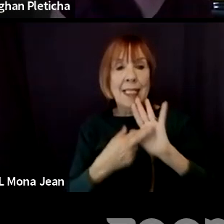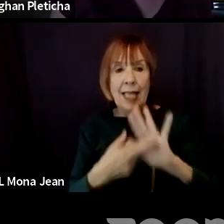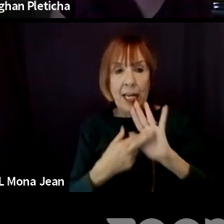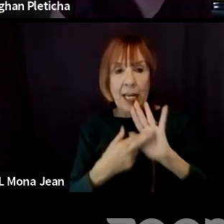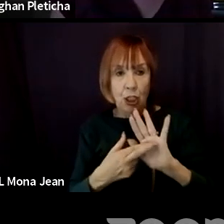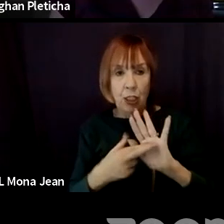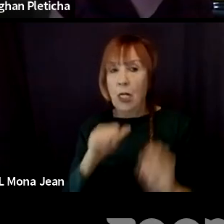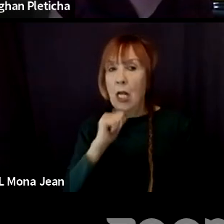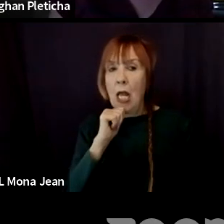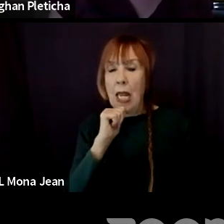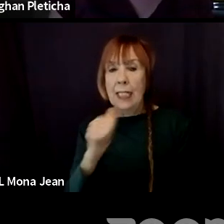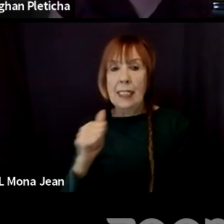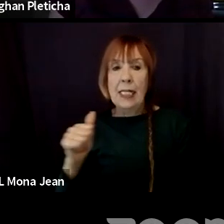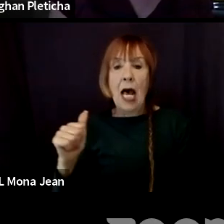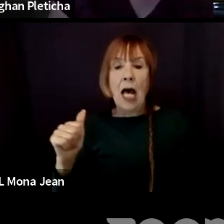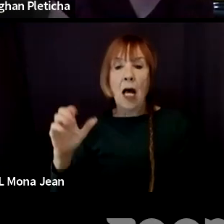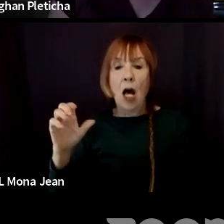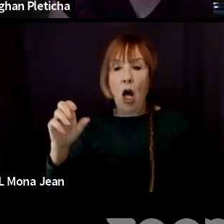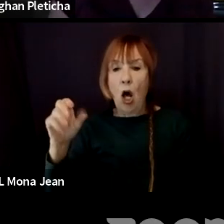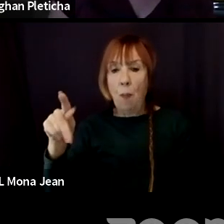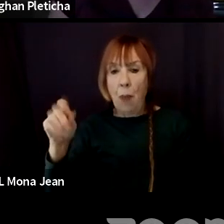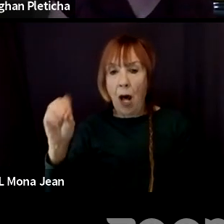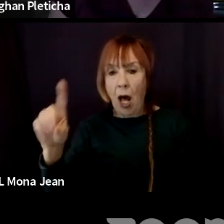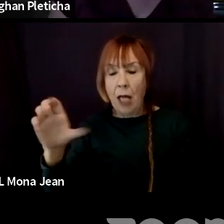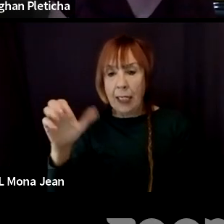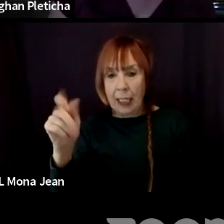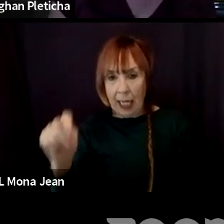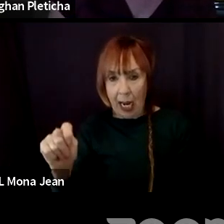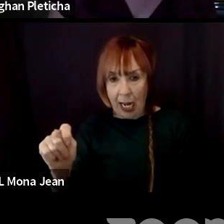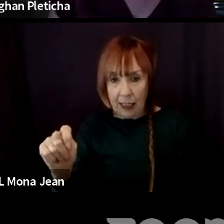I actually have it in my show notes on my podcast, which is screenwriters rant words.